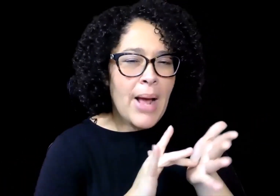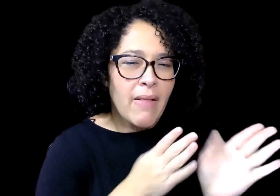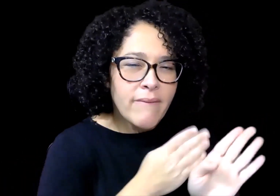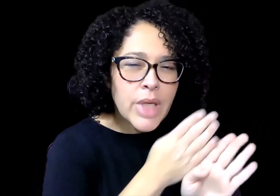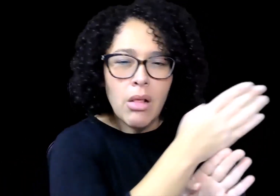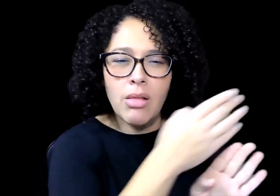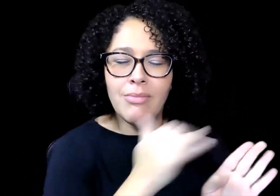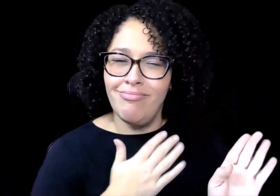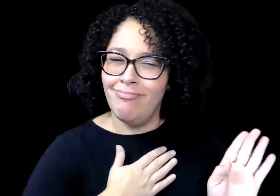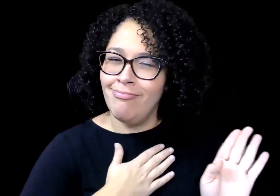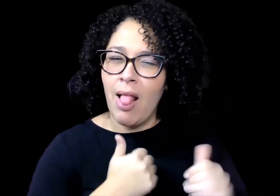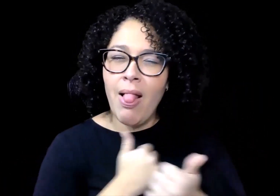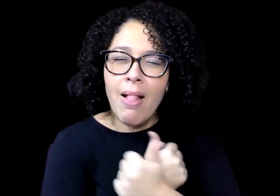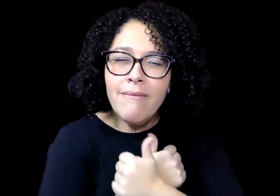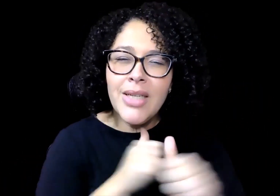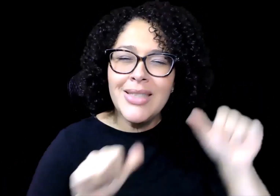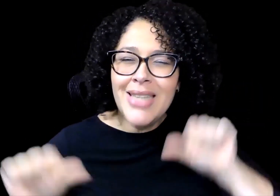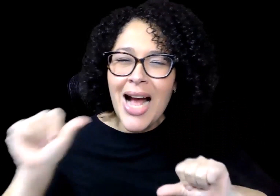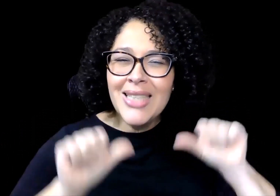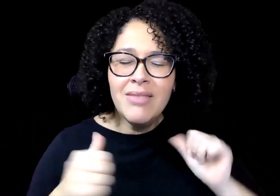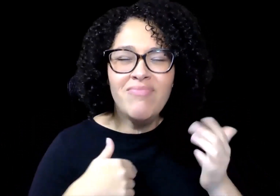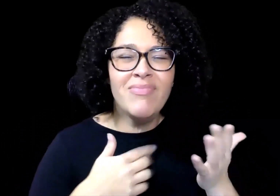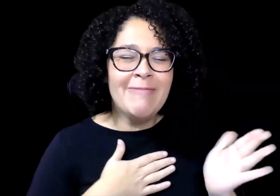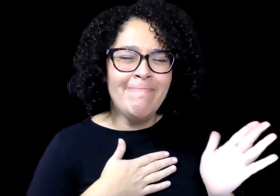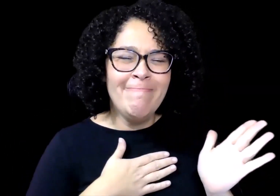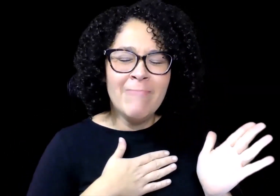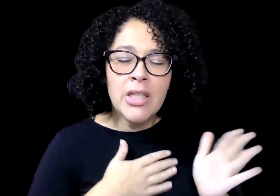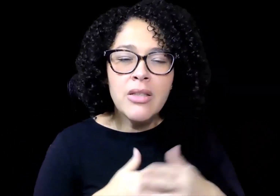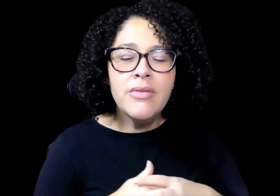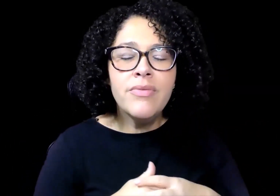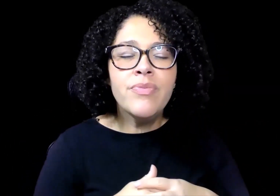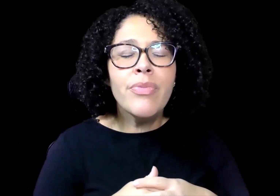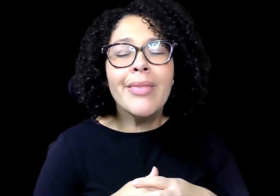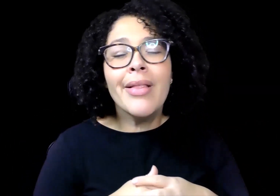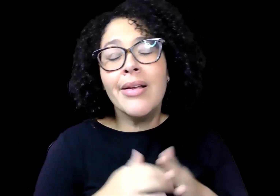I thought no I really want to do something in the medical field because I had always loved science